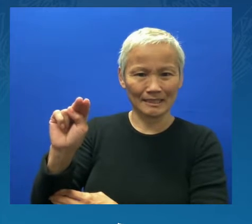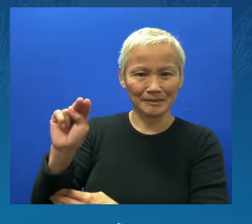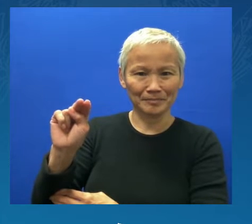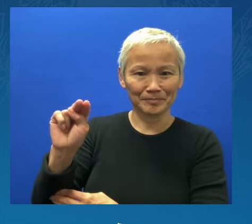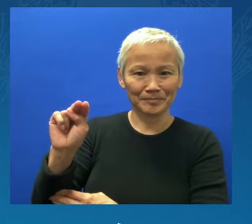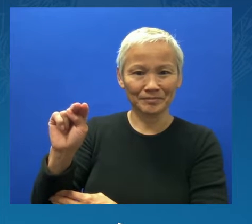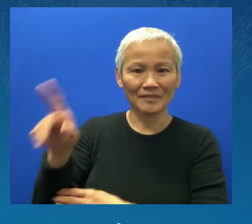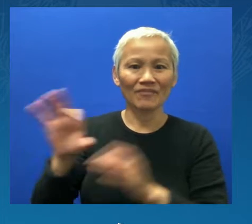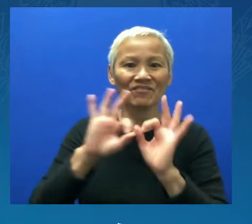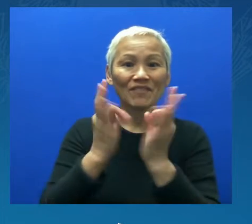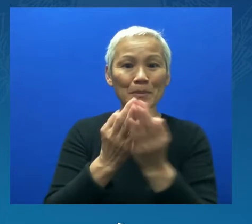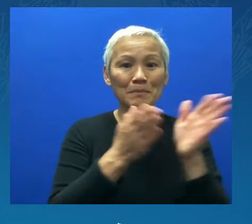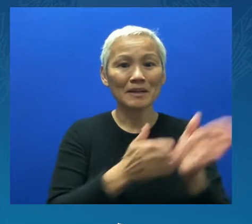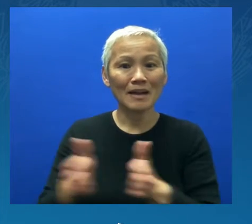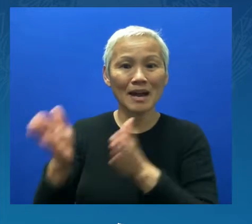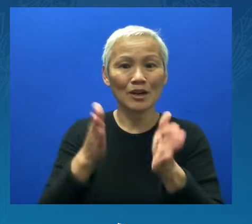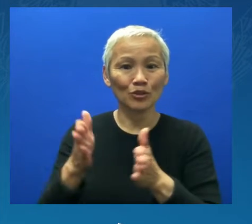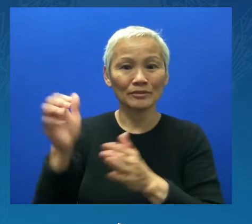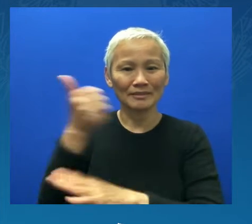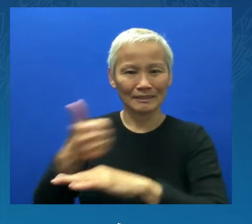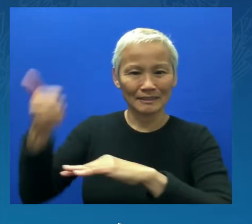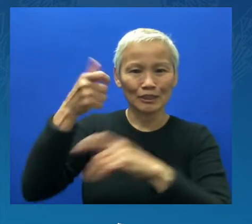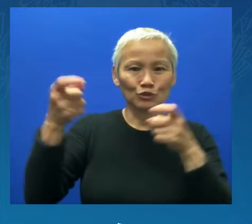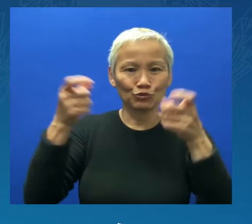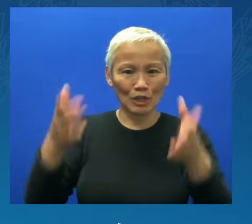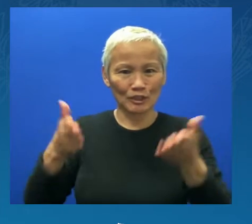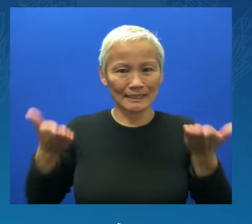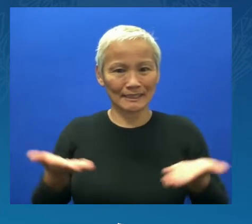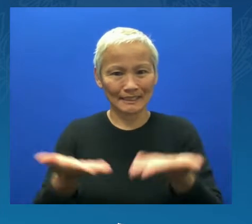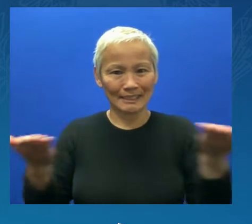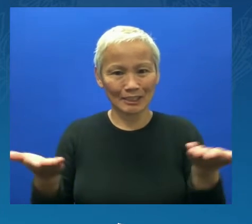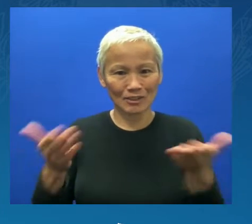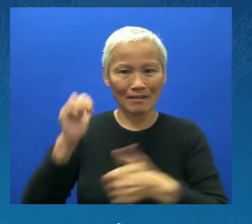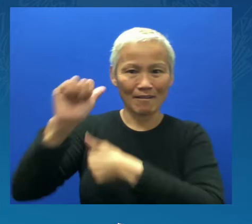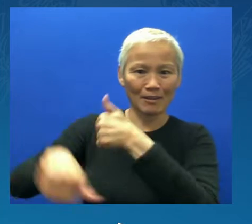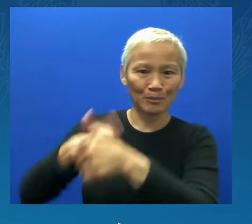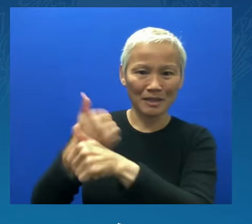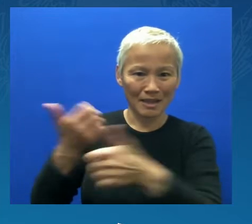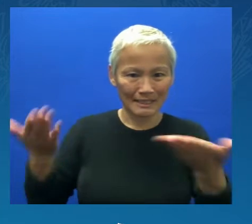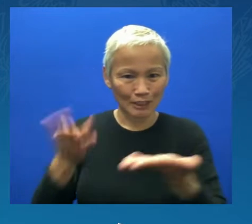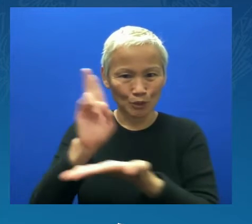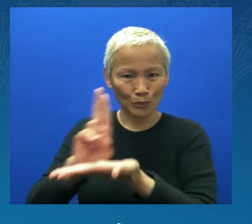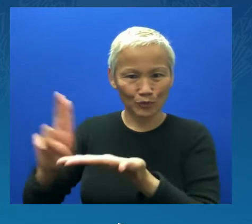right here at my alma mater to the University of New Mexico. Her entire career has been focused